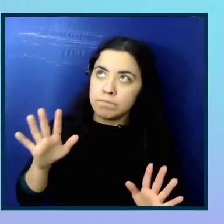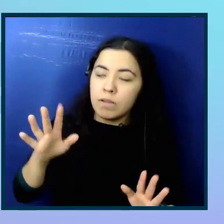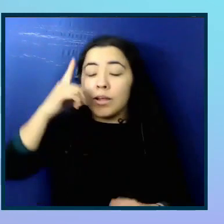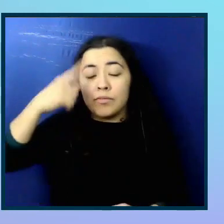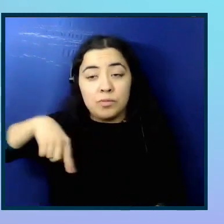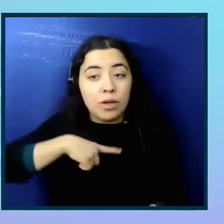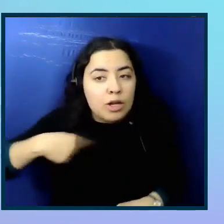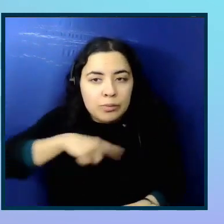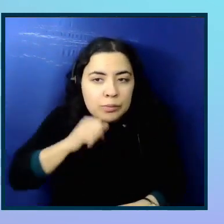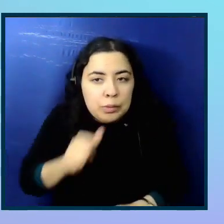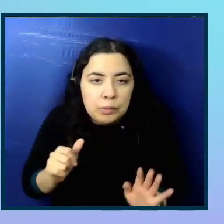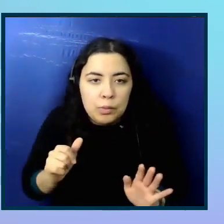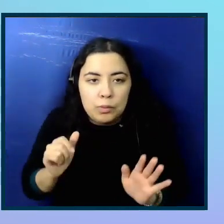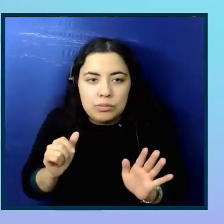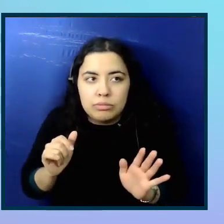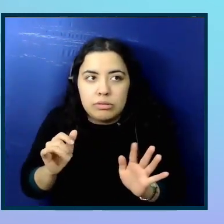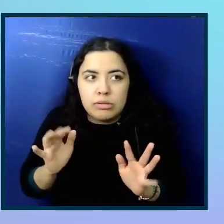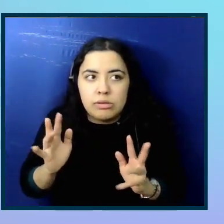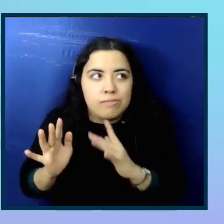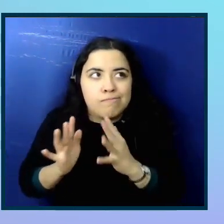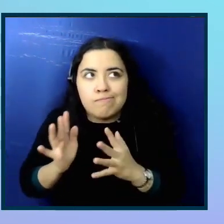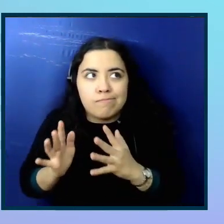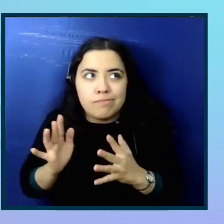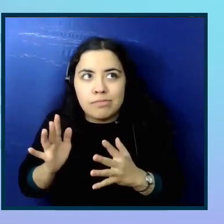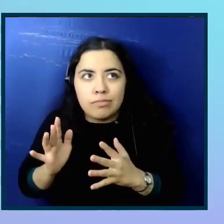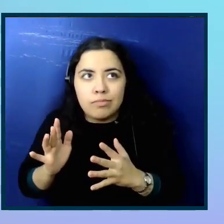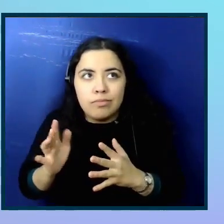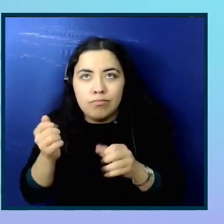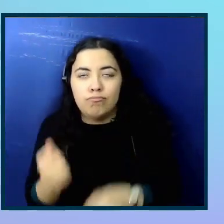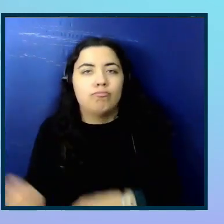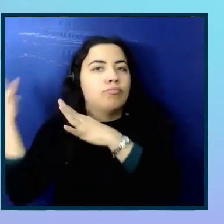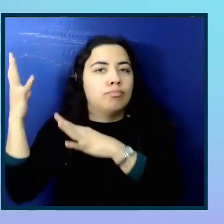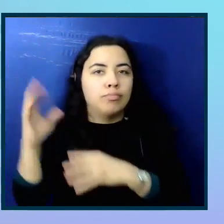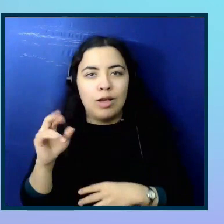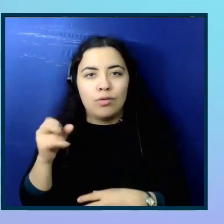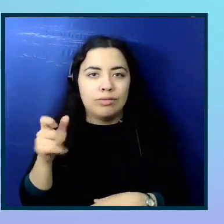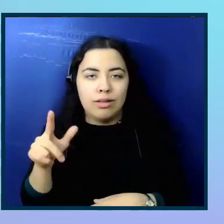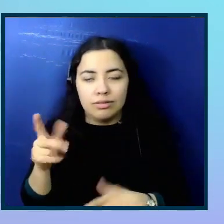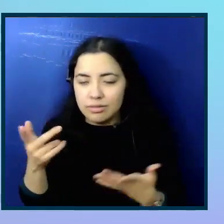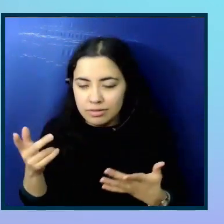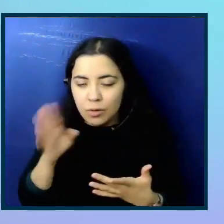we're not gonna completely get away from using carousels. We have to accept that we're probably still gonna have carousels.